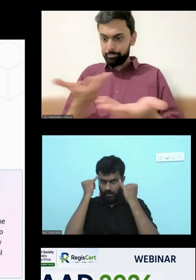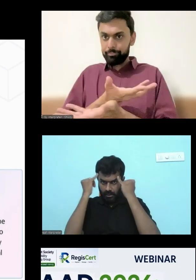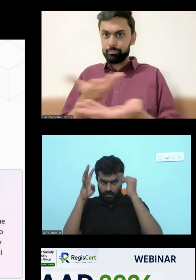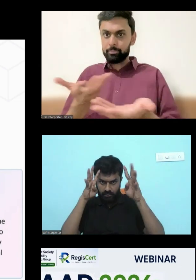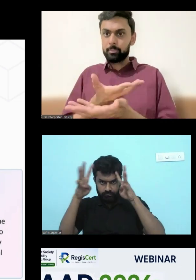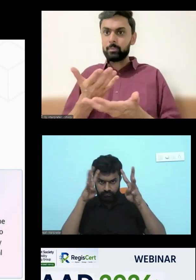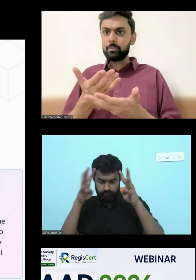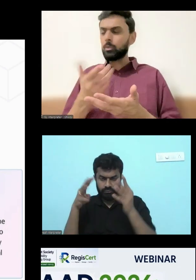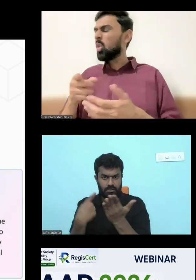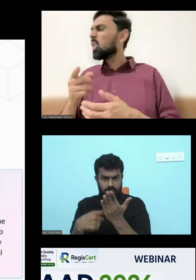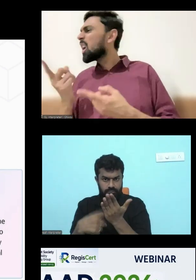assistive technology devices.